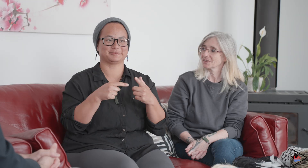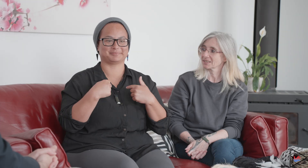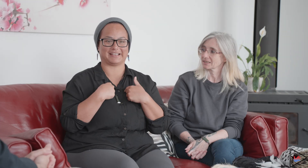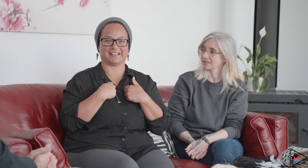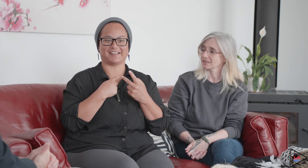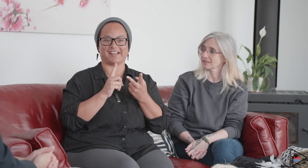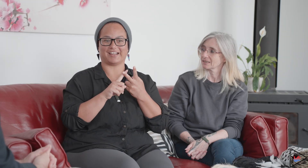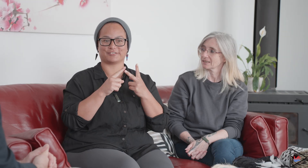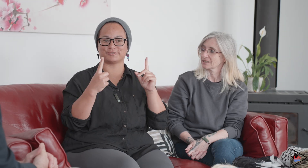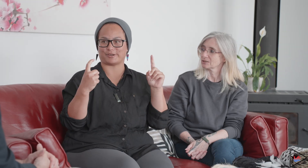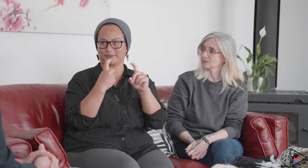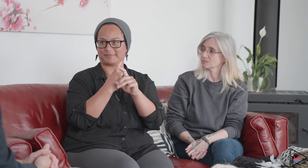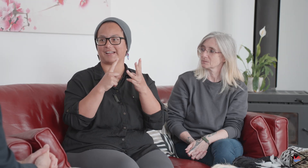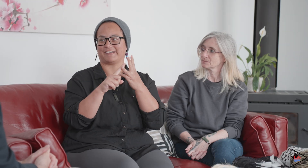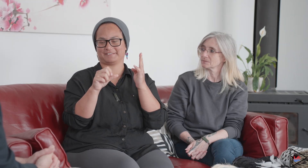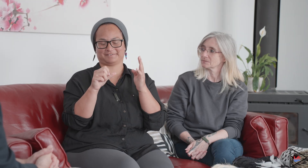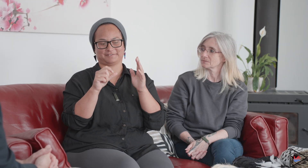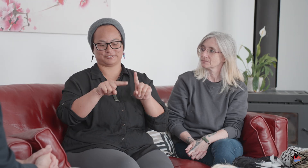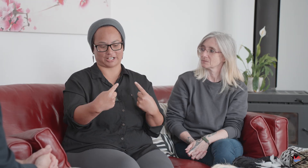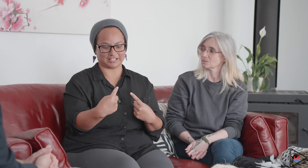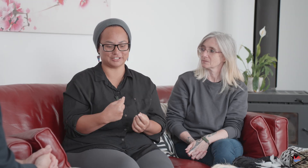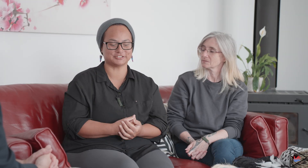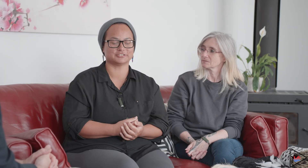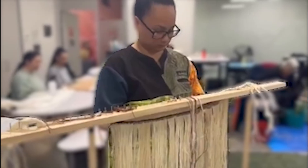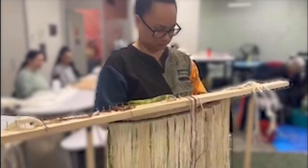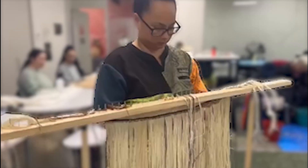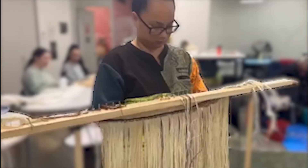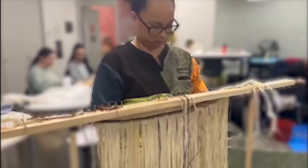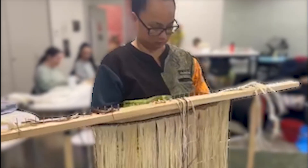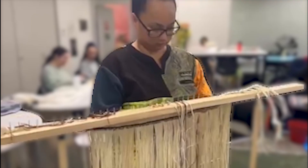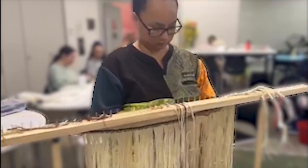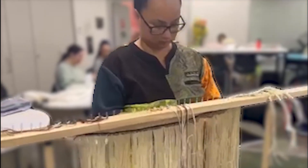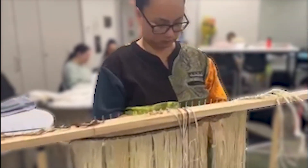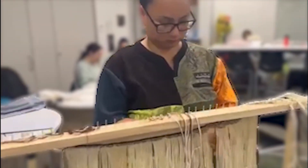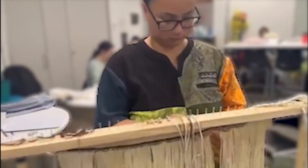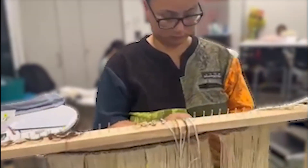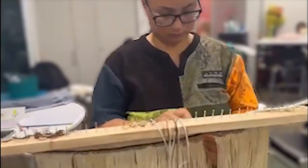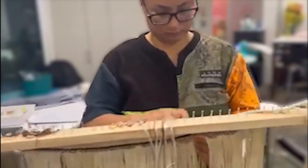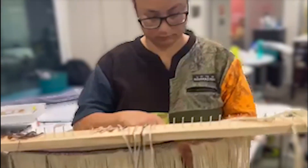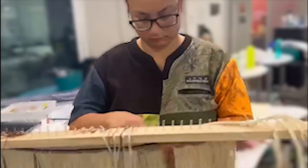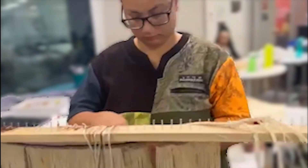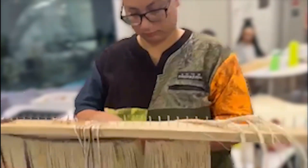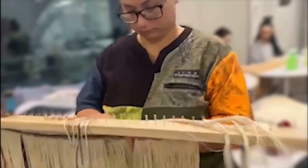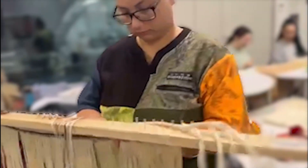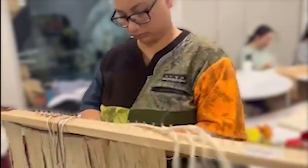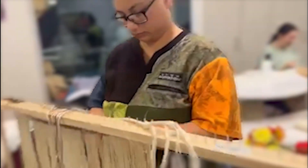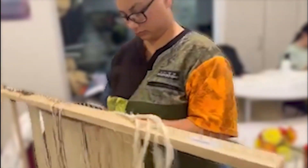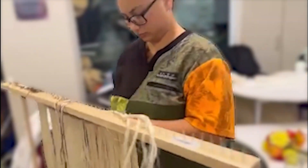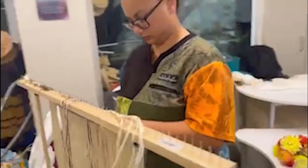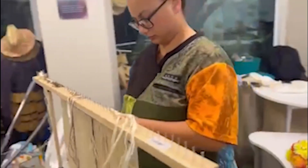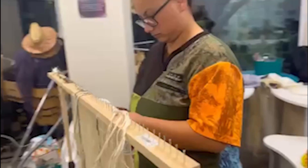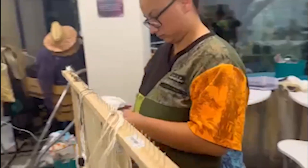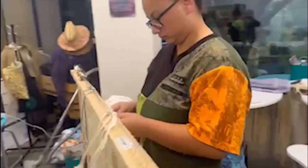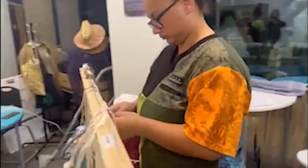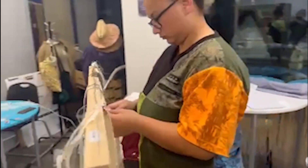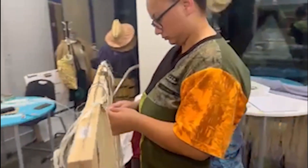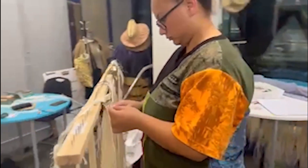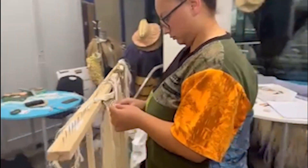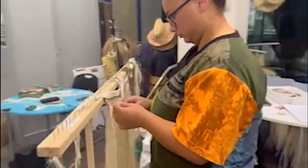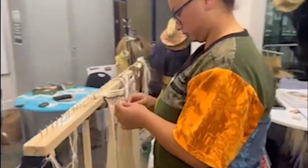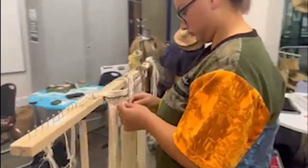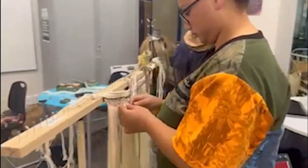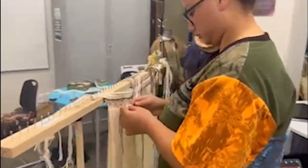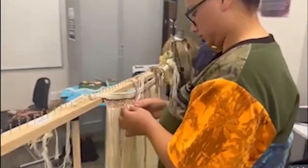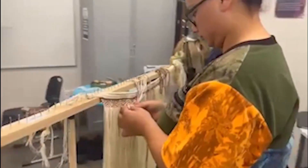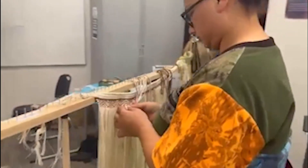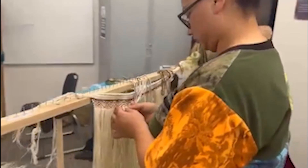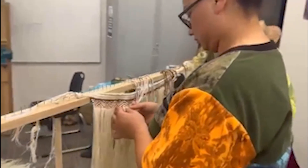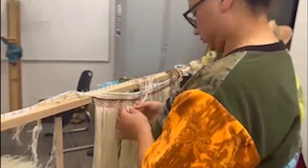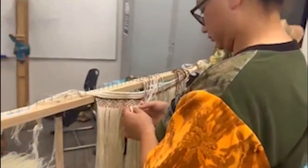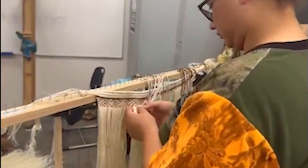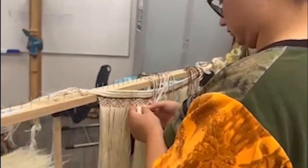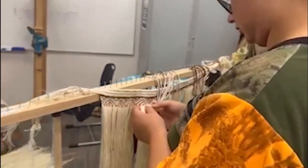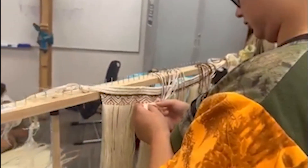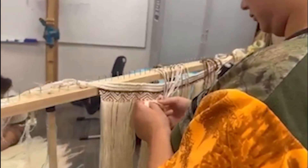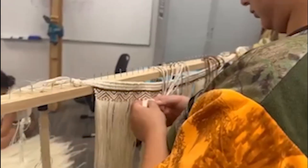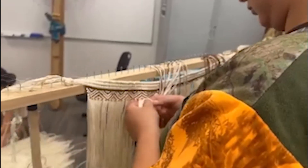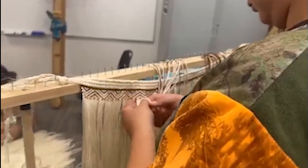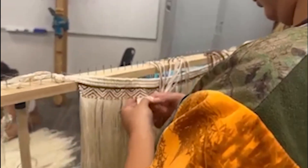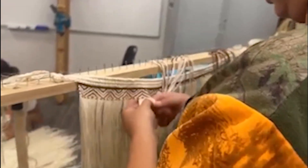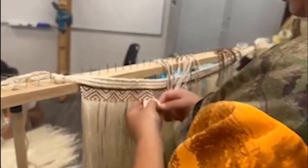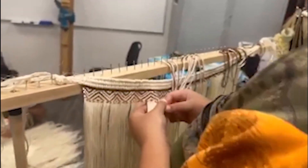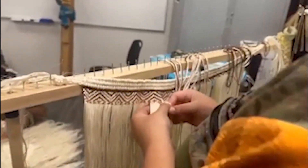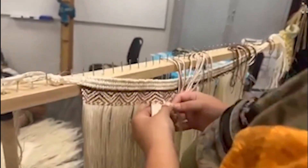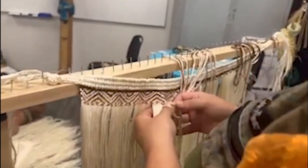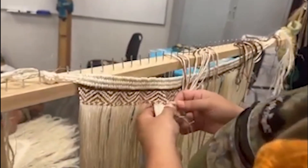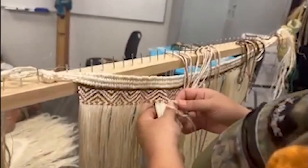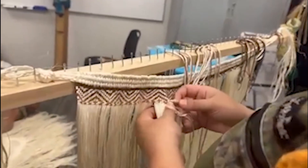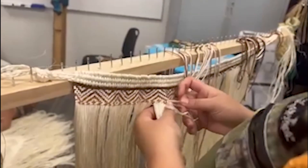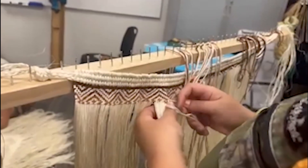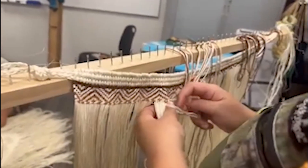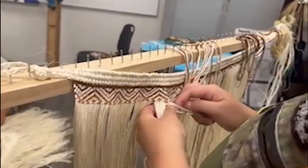So it's, you know, it's pretty funny to me. It's a very complicated and challenging process.